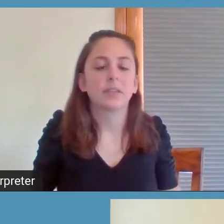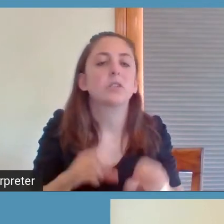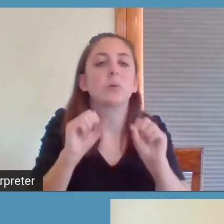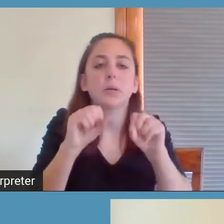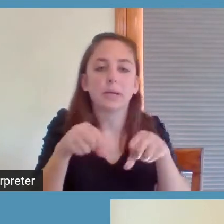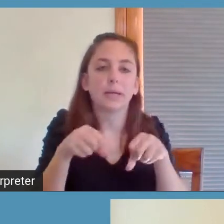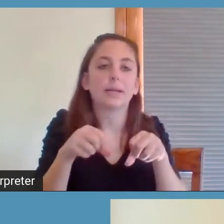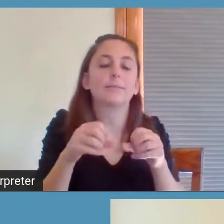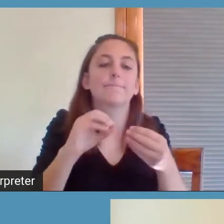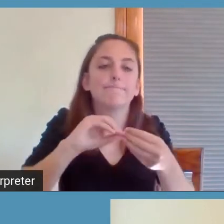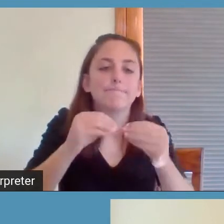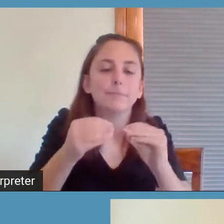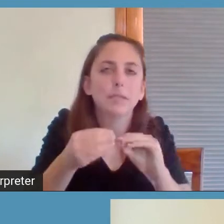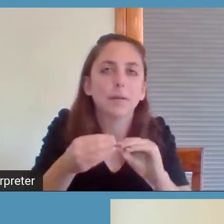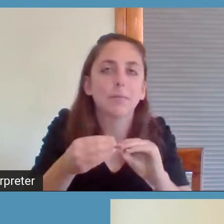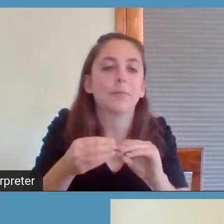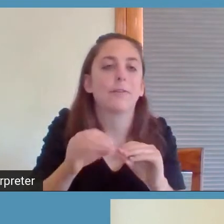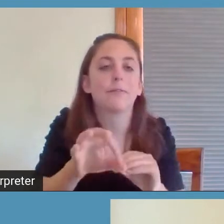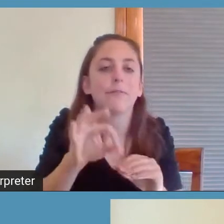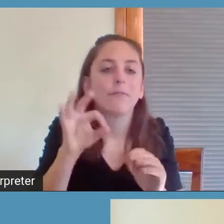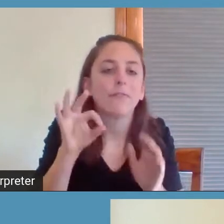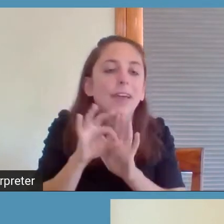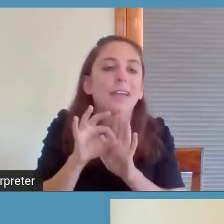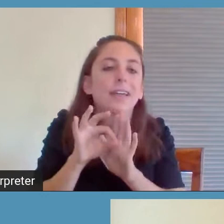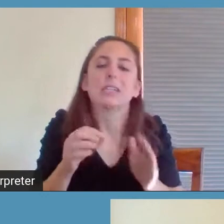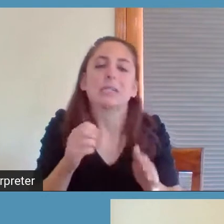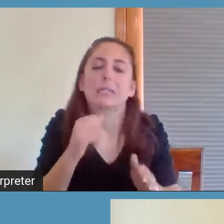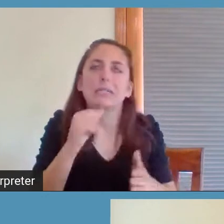pretty not easily but um it's definitely something that's been done before